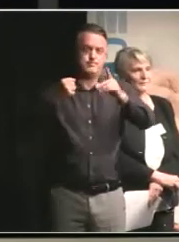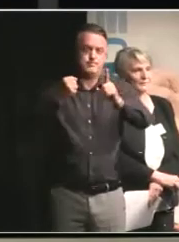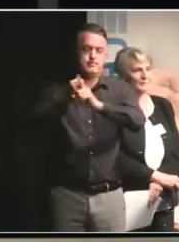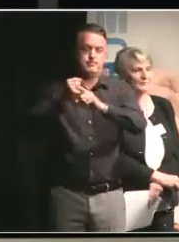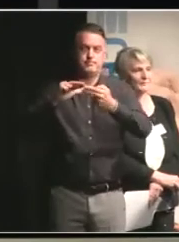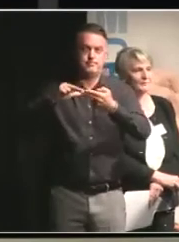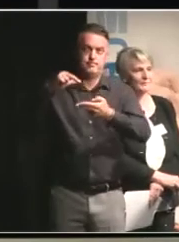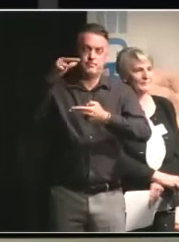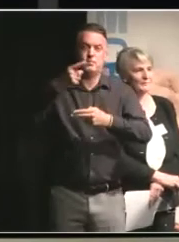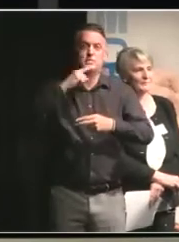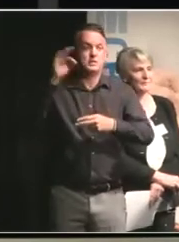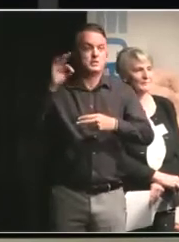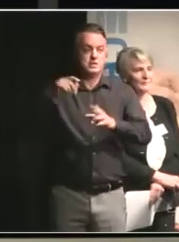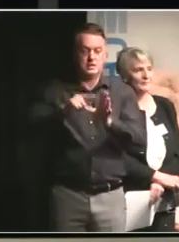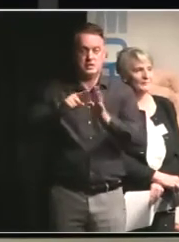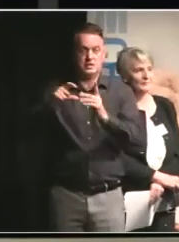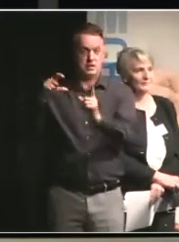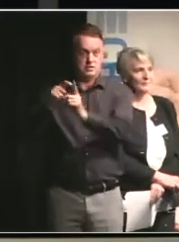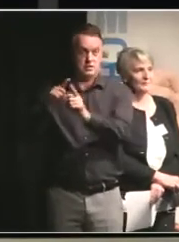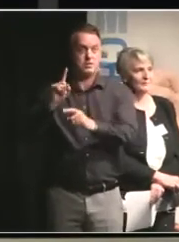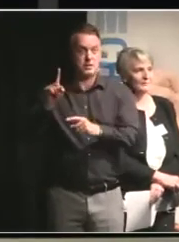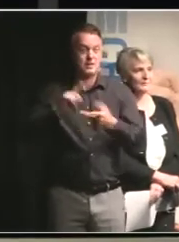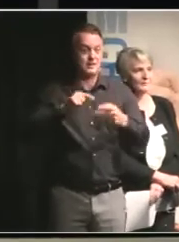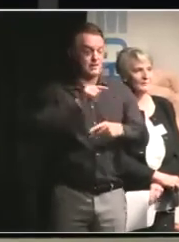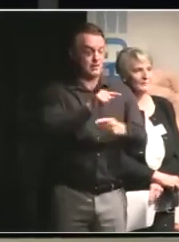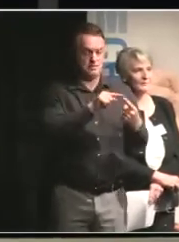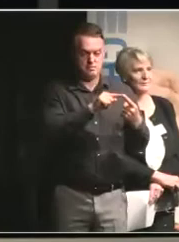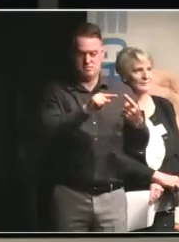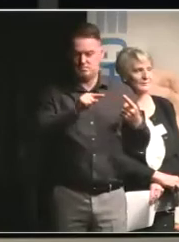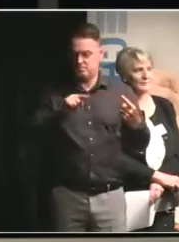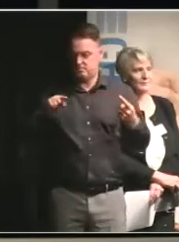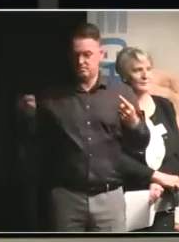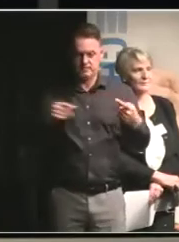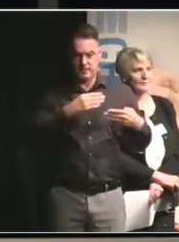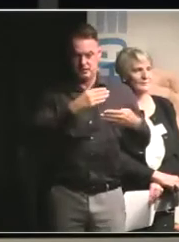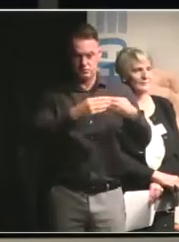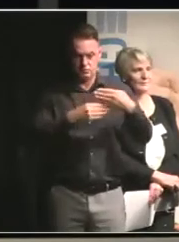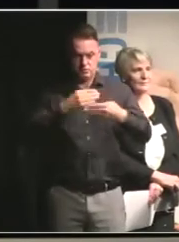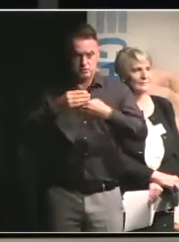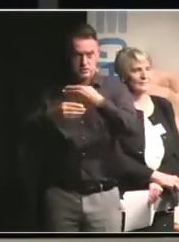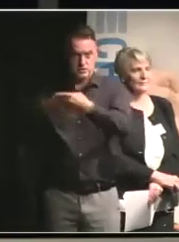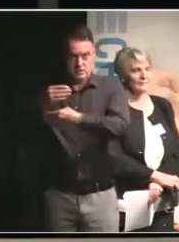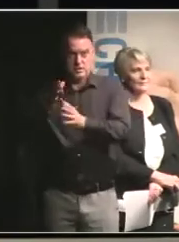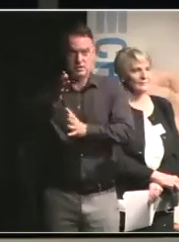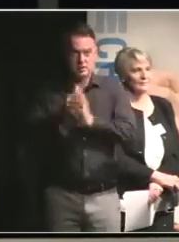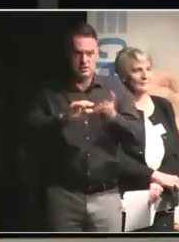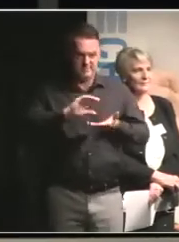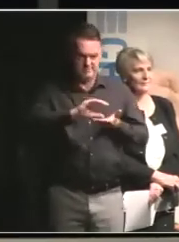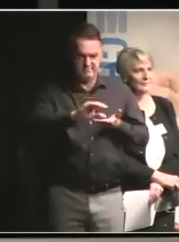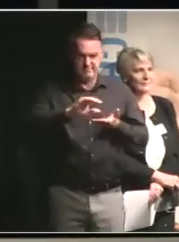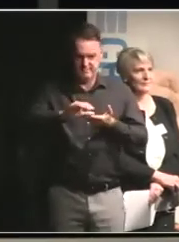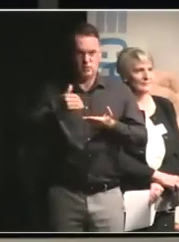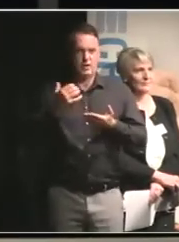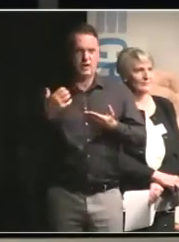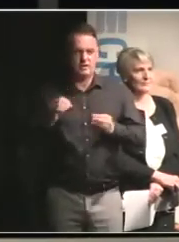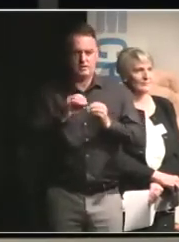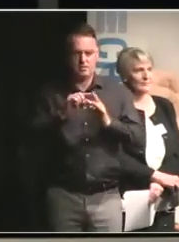100 percent yield. But if the process necessitates the formation of a by-product A+B goes from